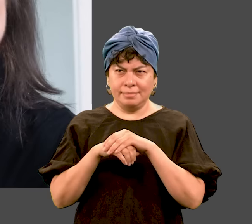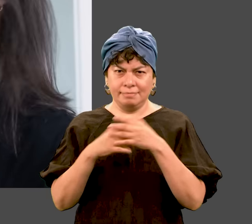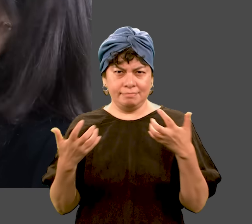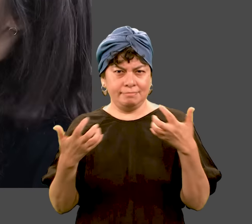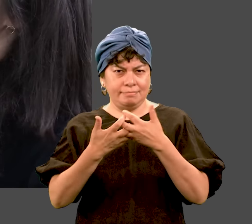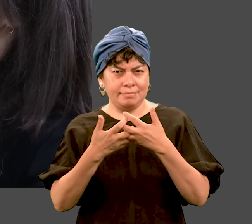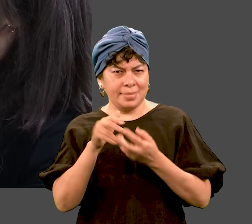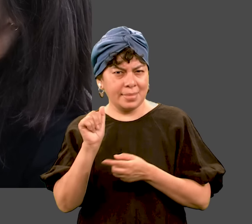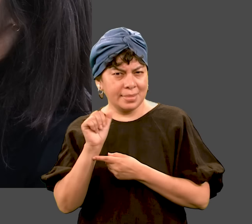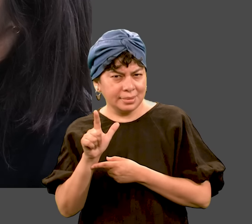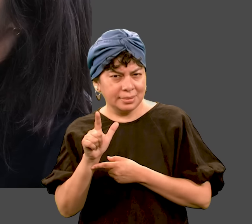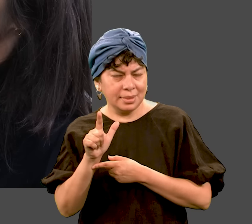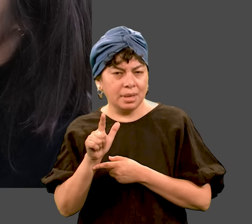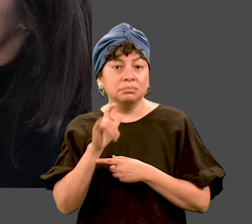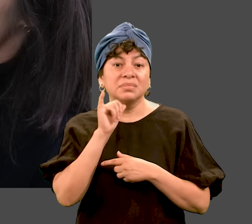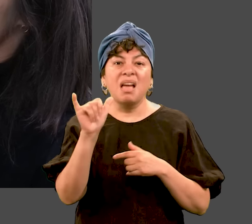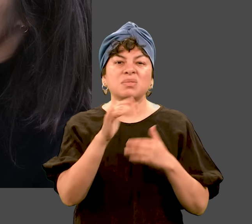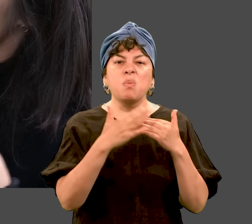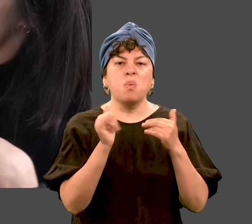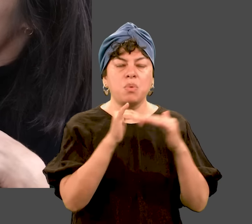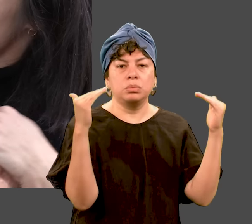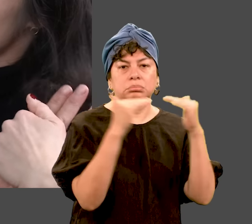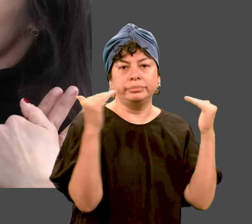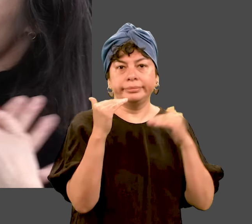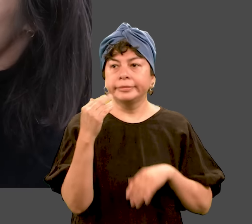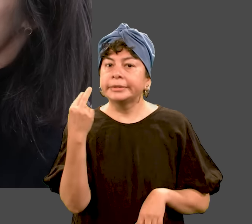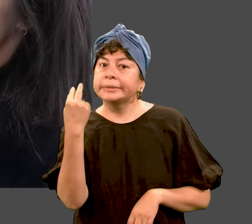well, it's akin to lip reading in that we would be missing